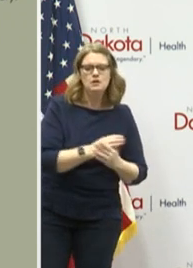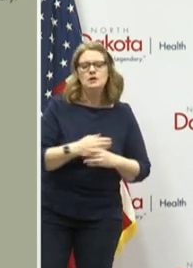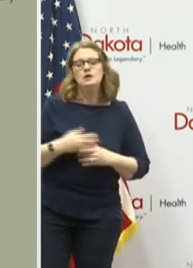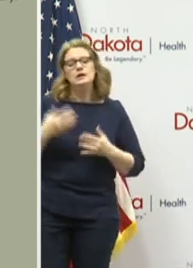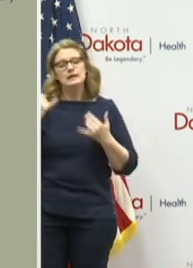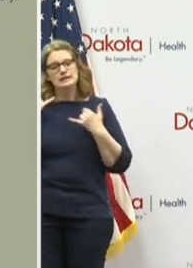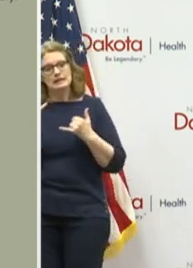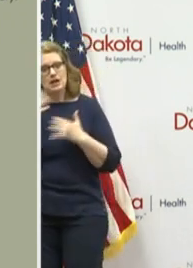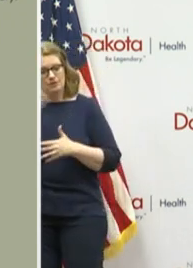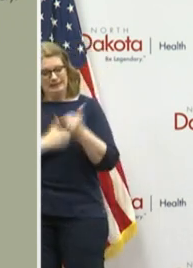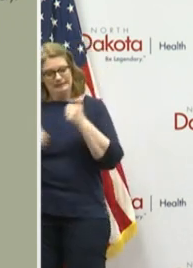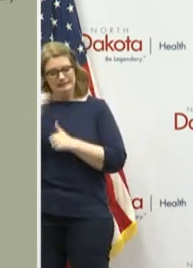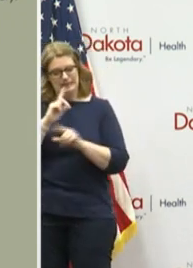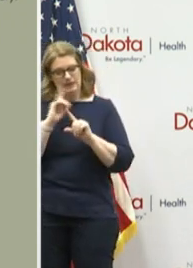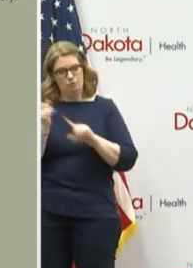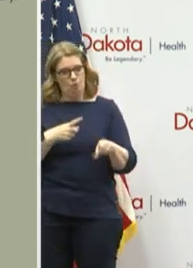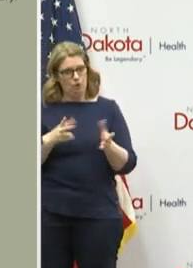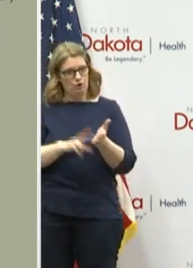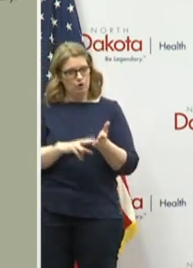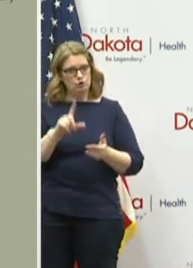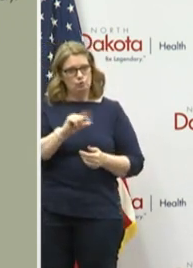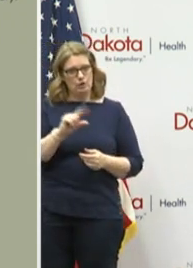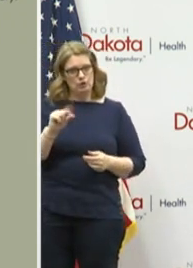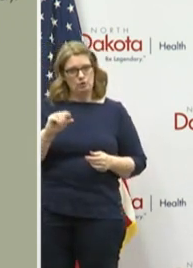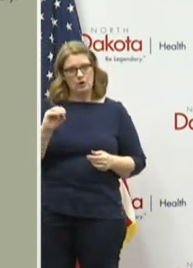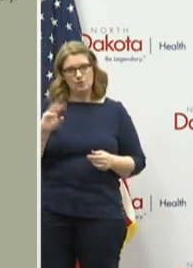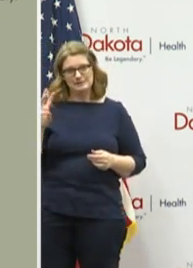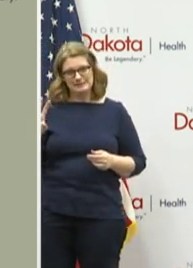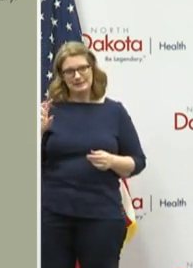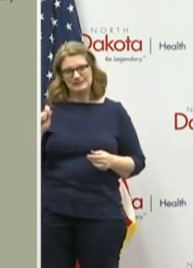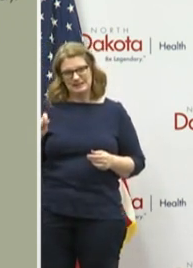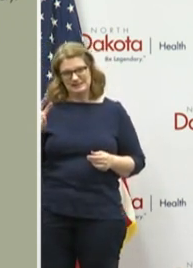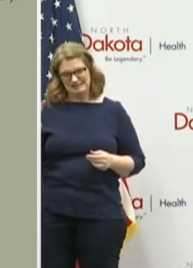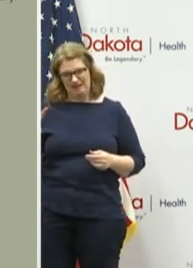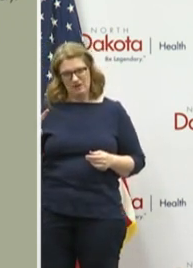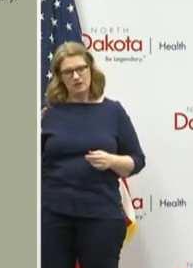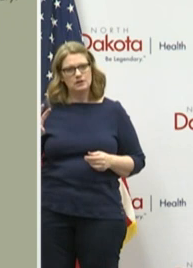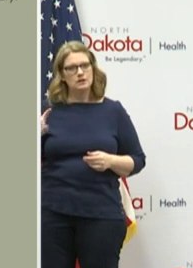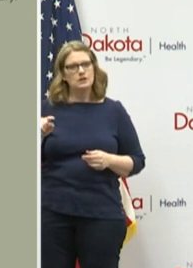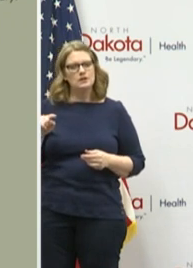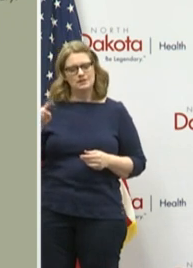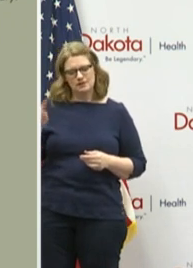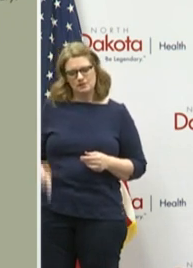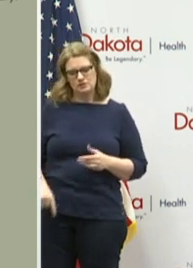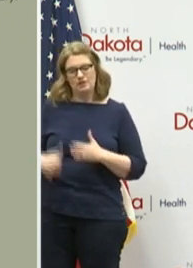NEVER AT THAT RED LEVEL. WHEN WE LOOKED AT THE GUIDELINES